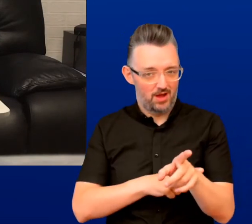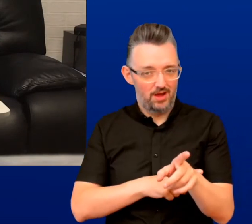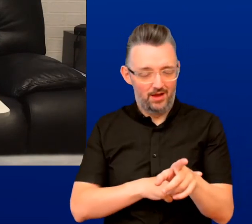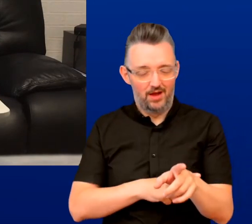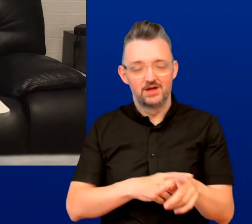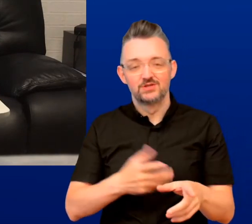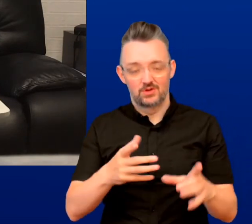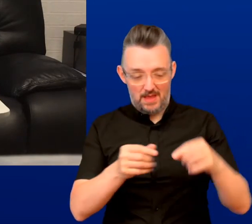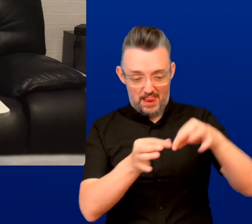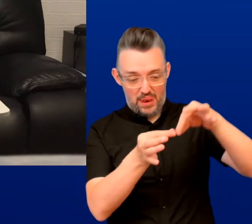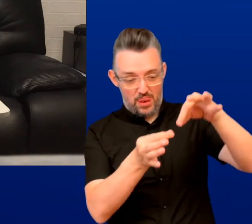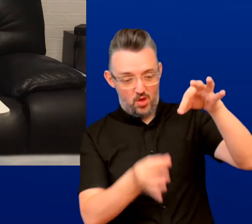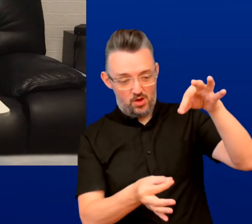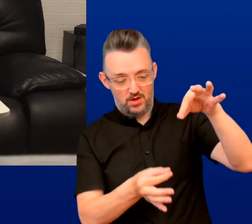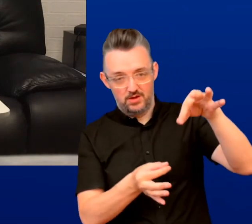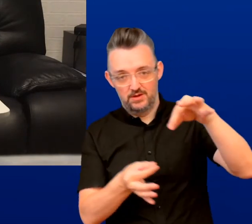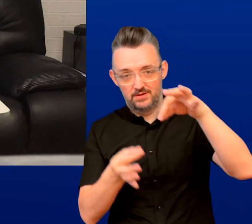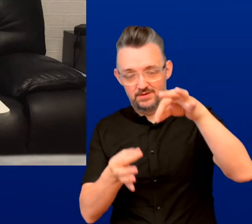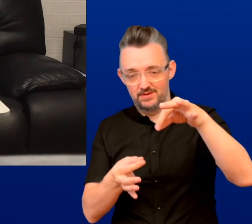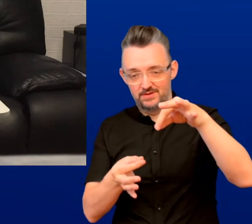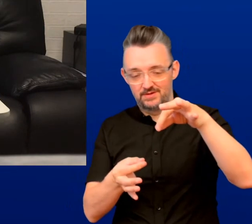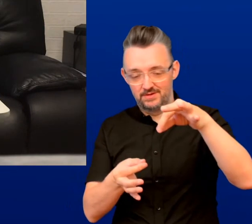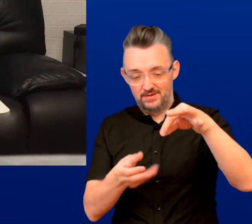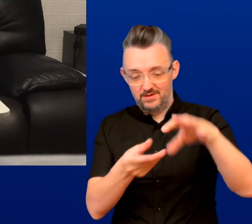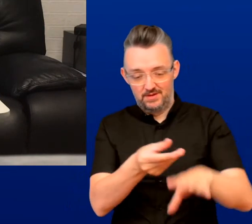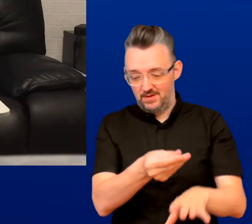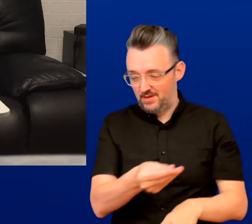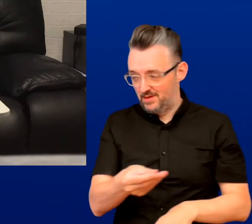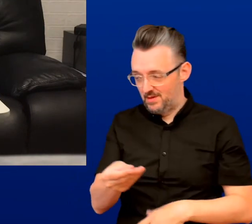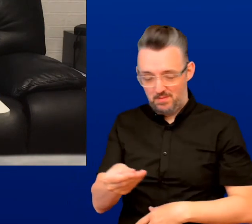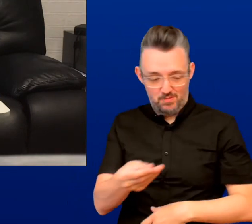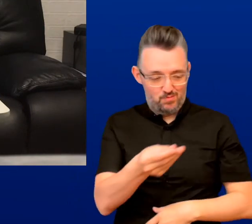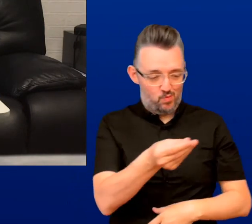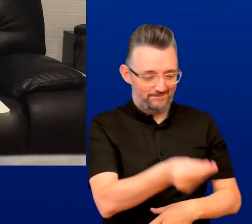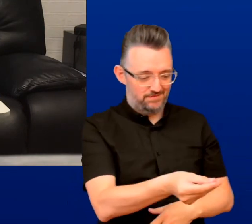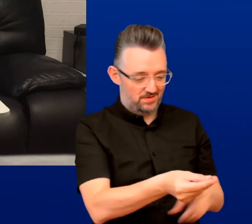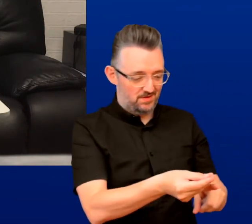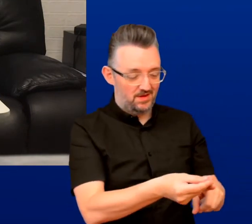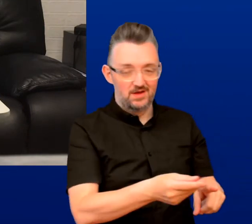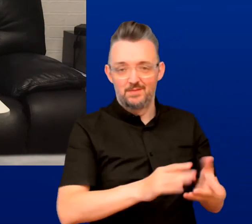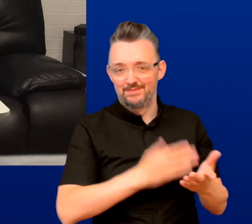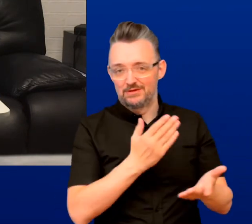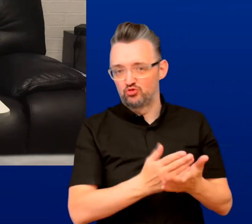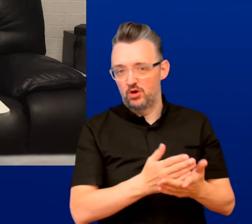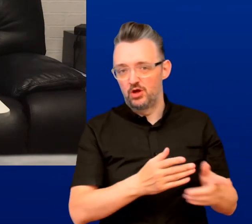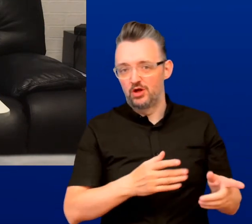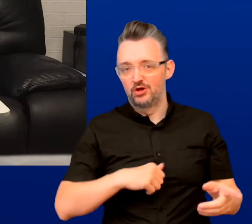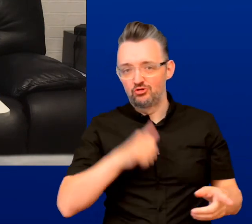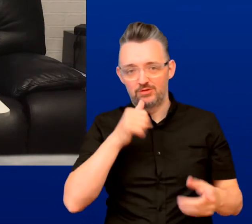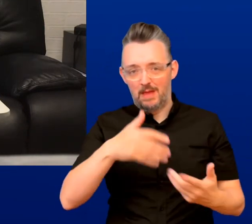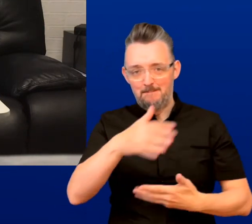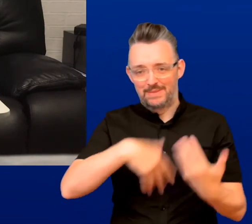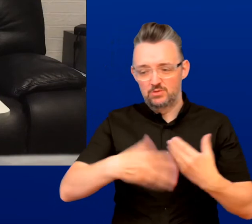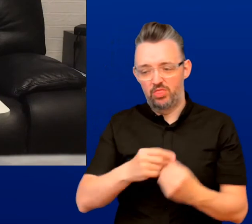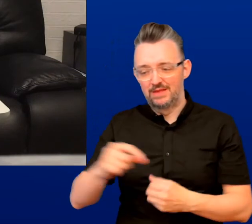put these big strips of paper to the other side of my workstation so that I'm not going to get them muddled up with